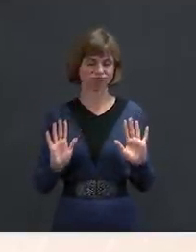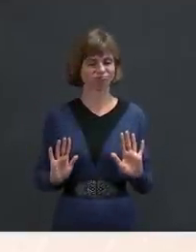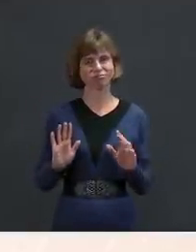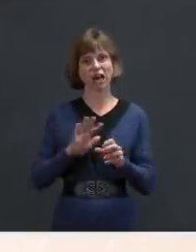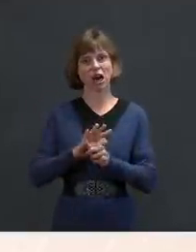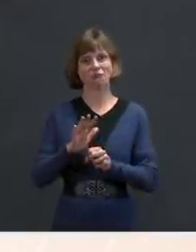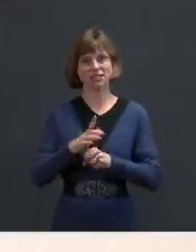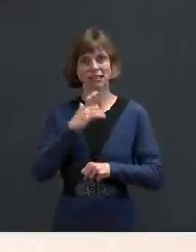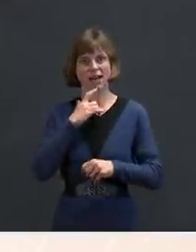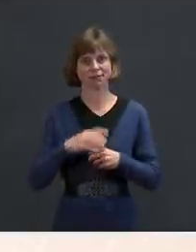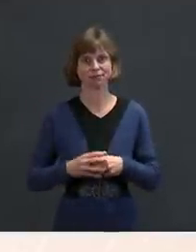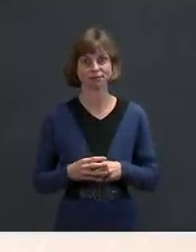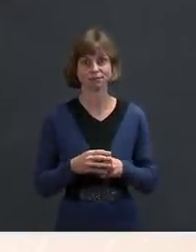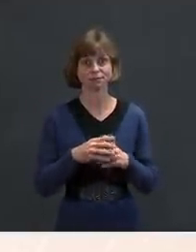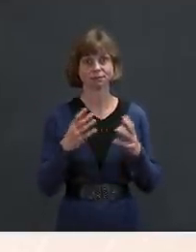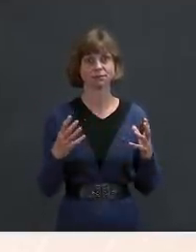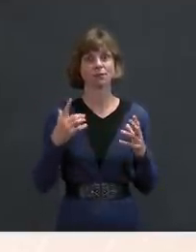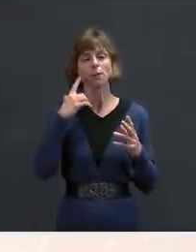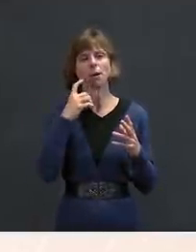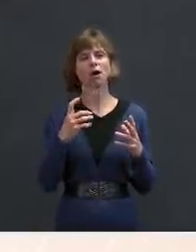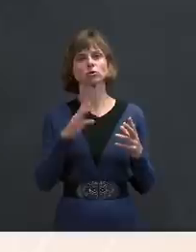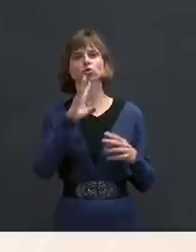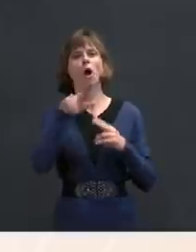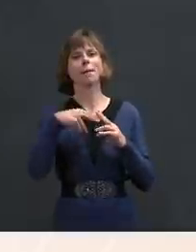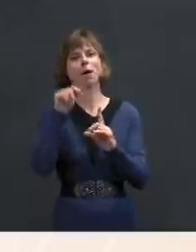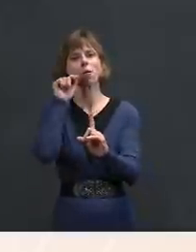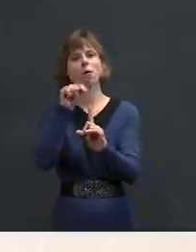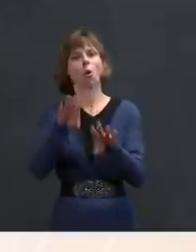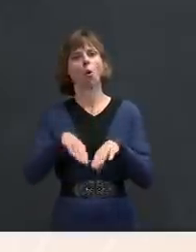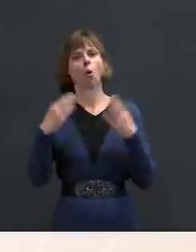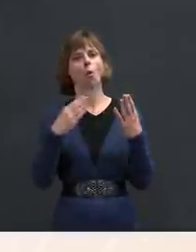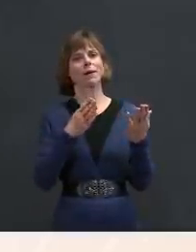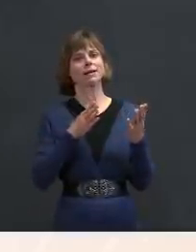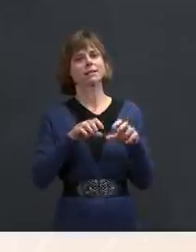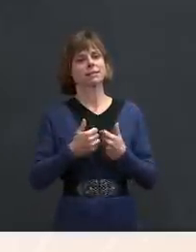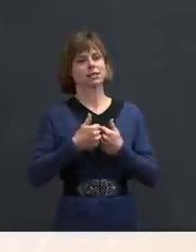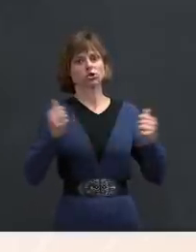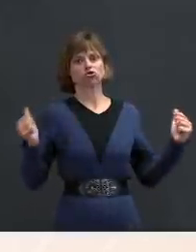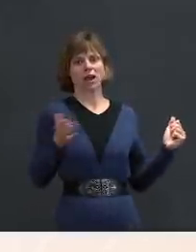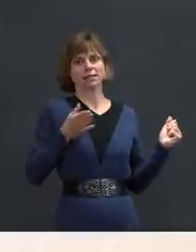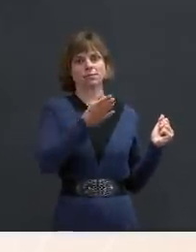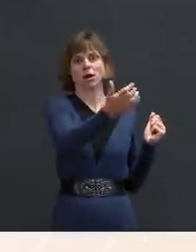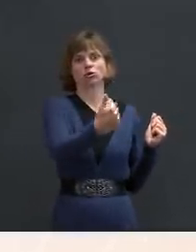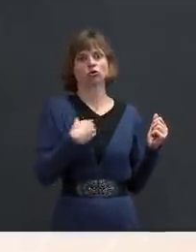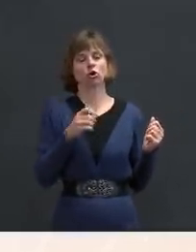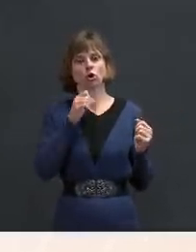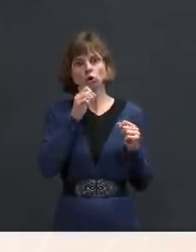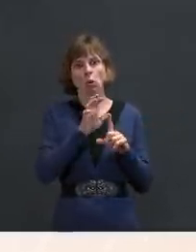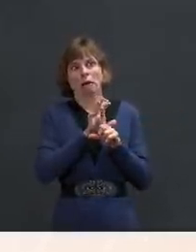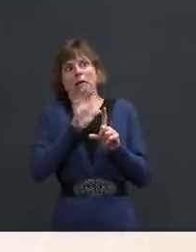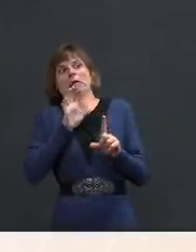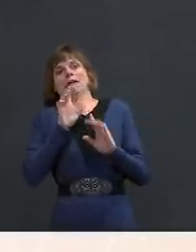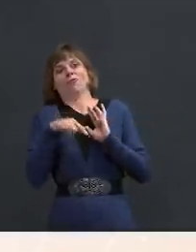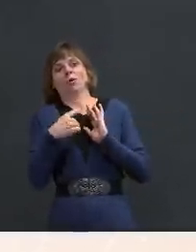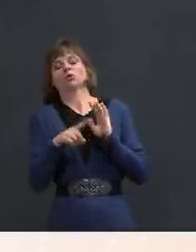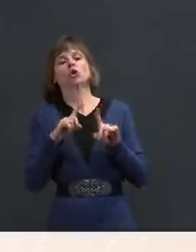because it's in the service of openness and transparency: Don't shrink from criticism; just work very hard not to deserve it. Thank you very much. Ms. Psaki: All right.